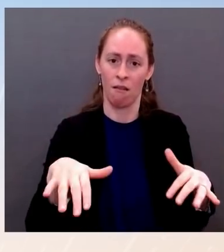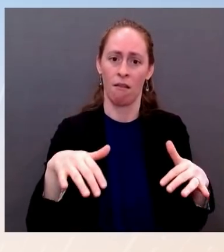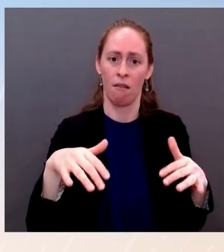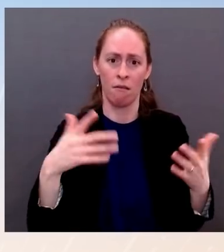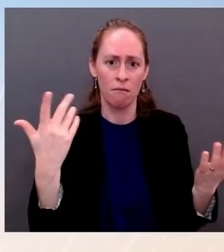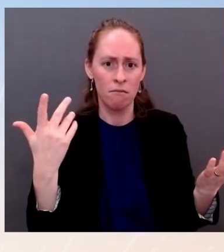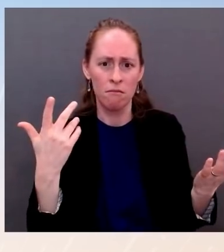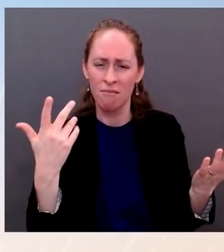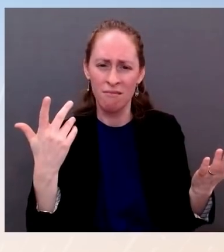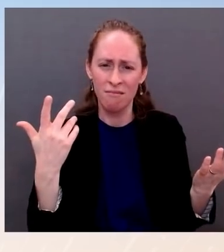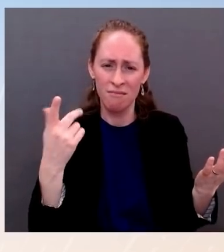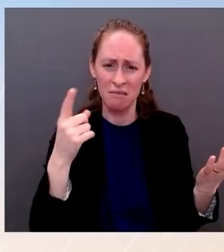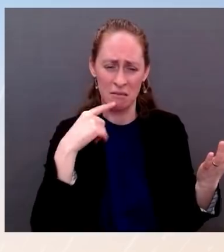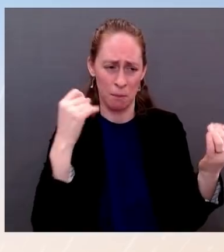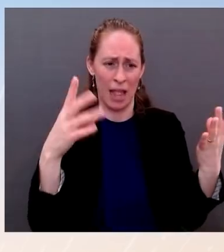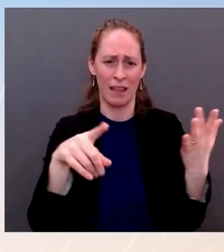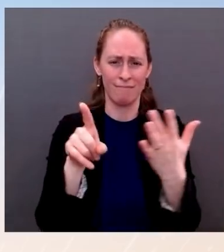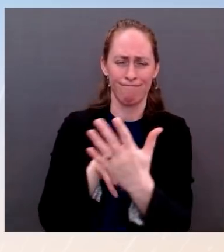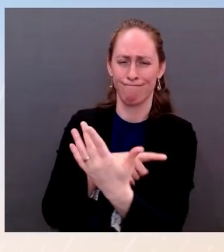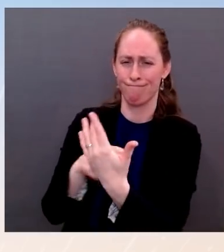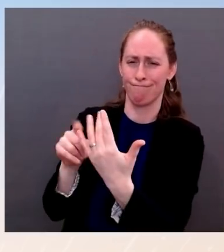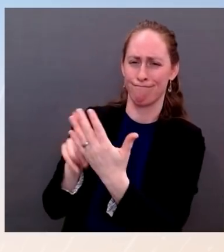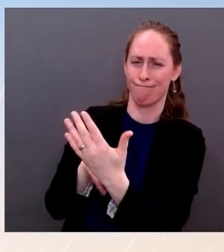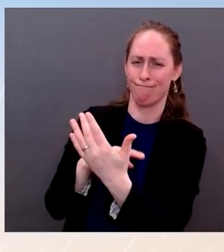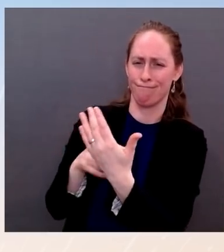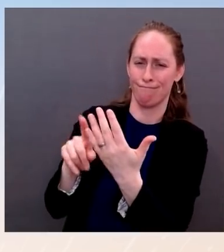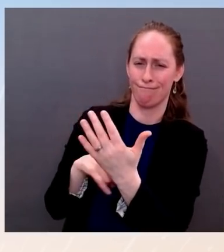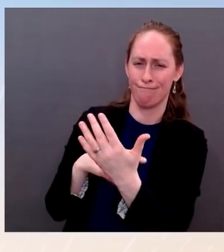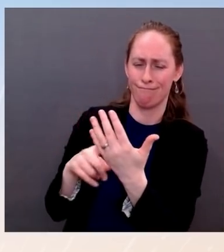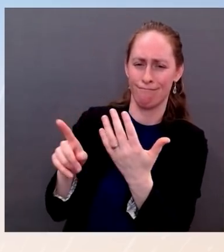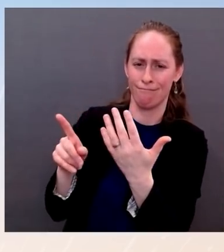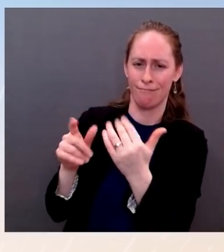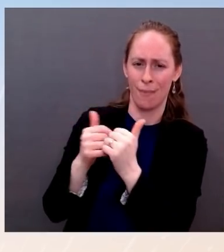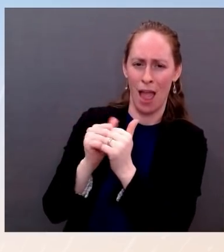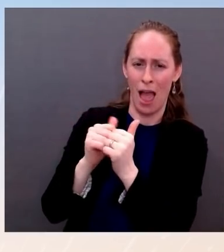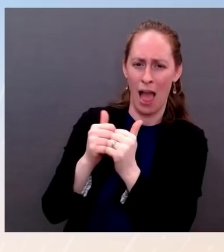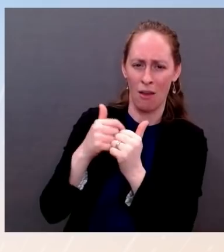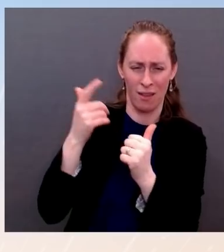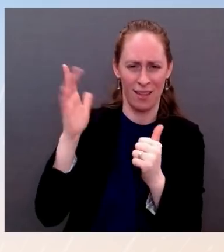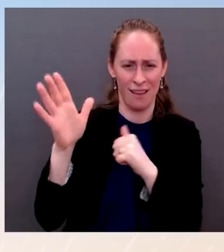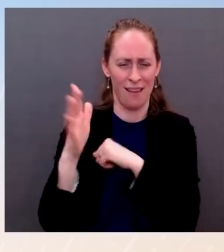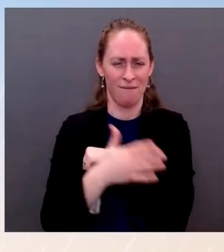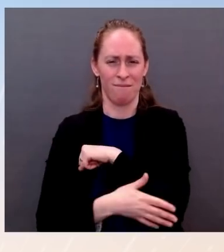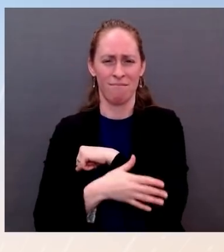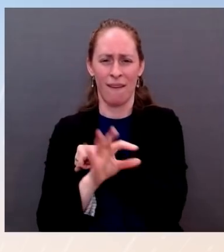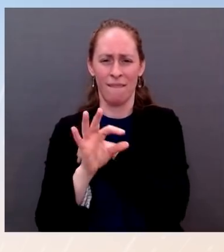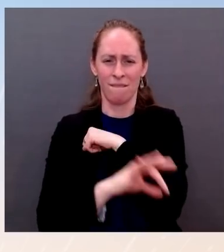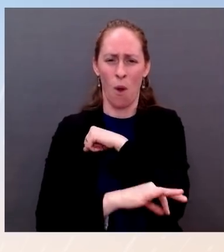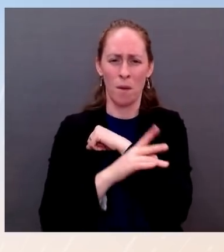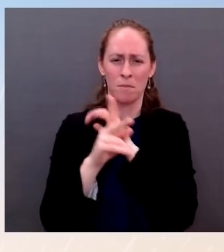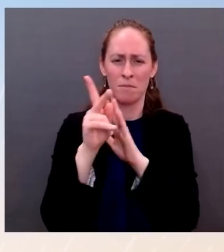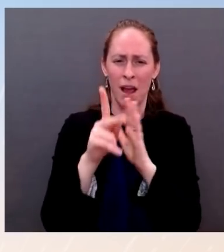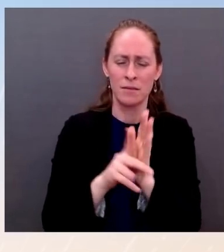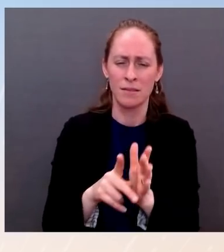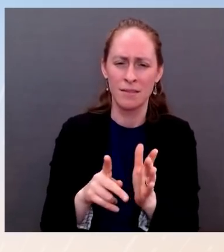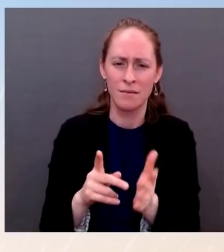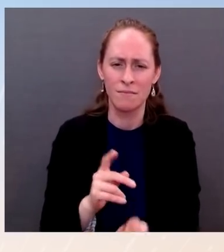Ms. Psaki: Who is questioning us? Give me names. The Press: Plenty of Republicans. Ms. Psaki: Like who? The Press: I could name off any number of Republicans. I think that --